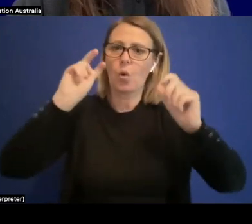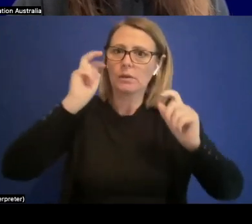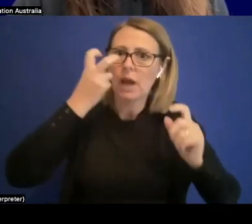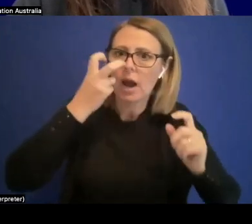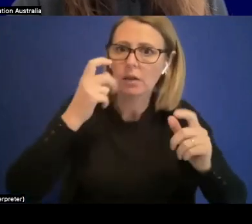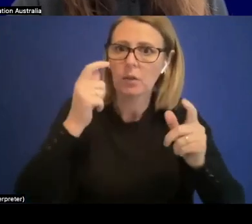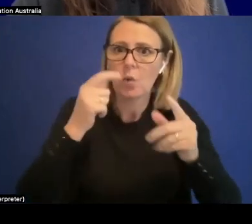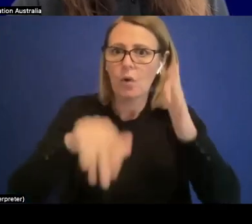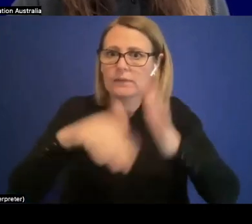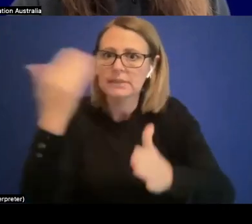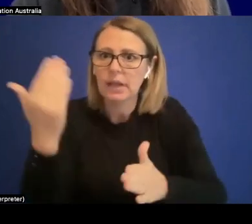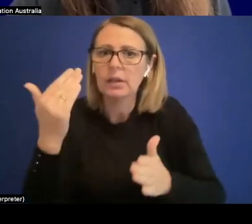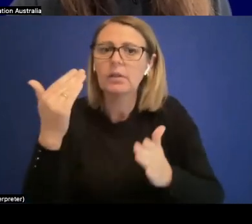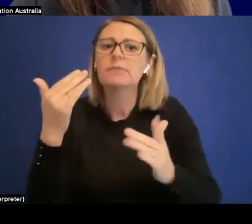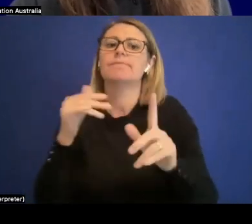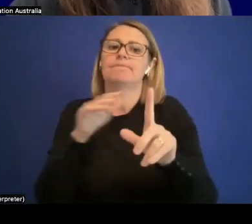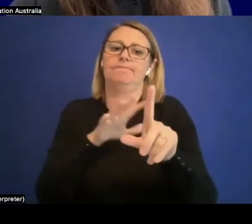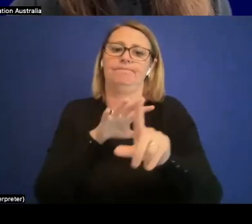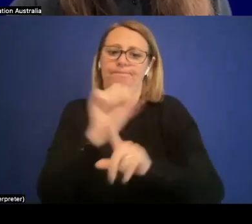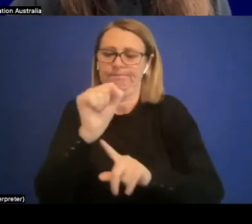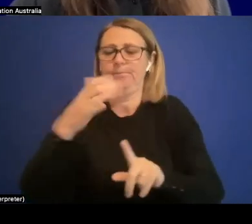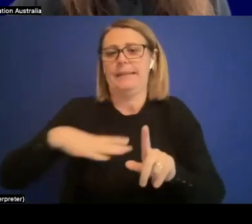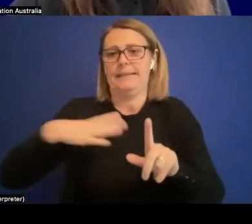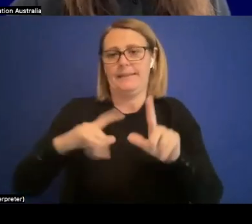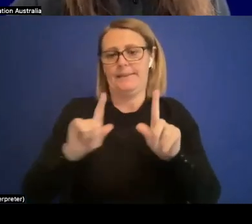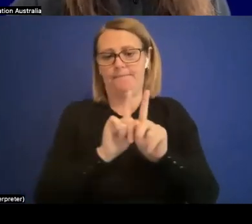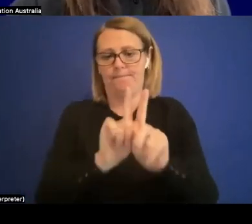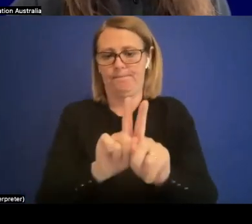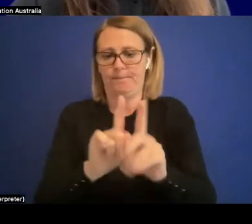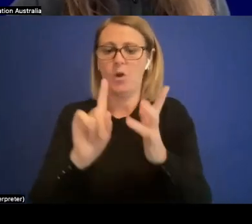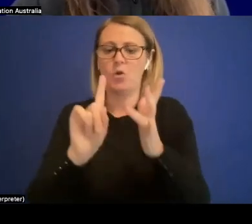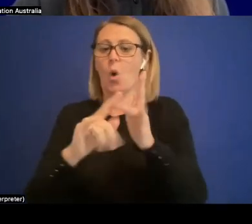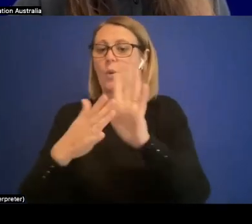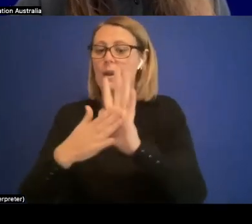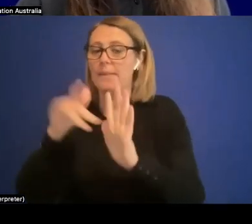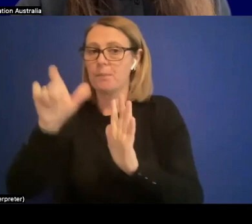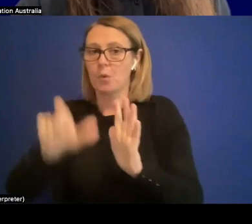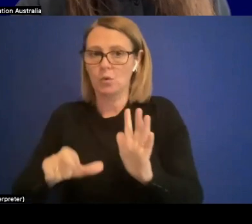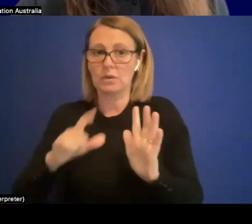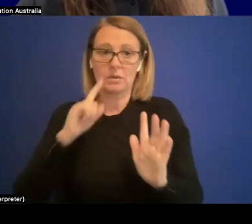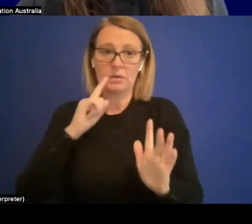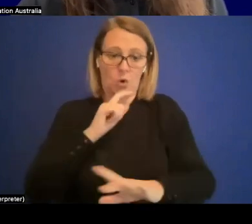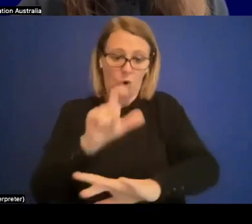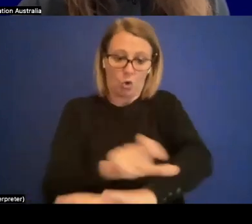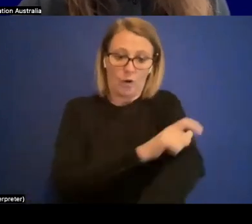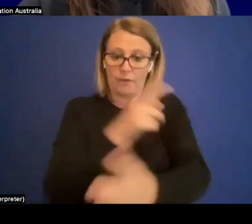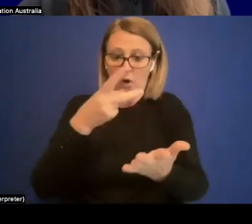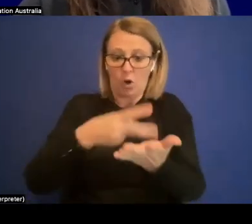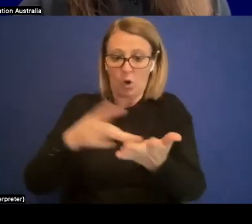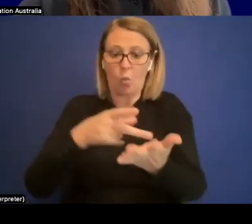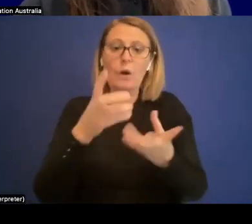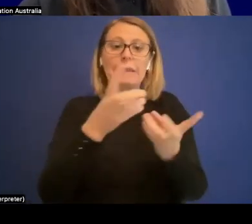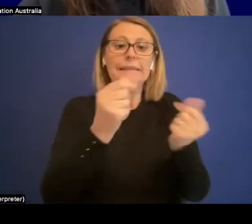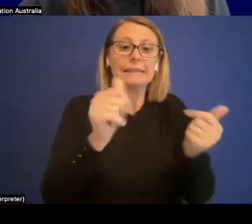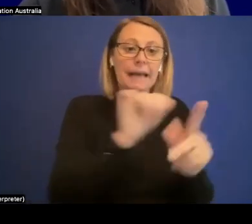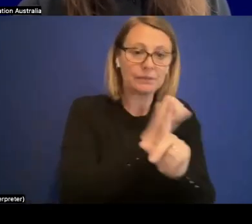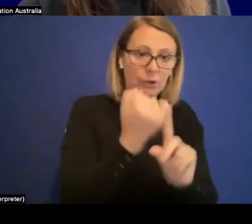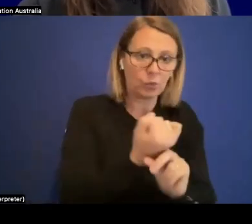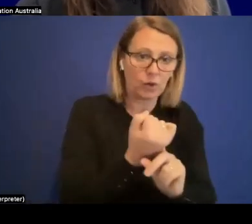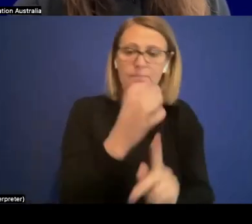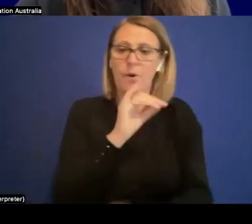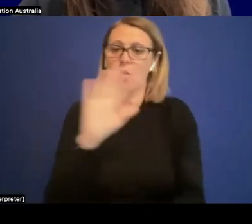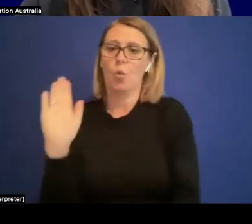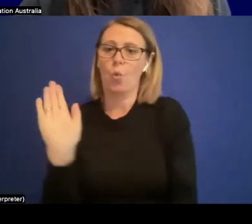to identify that this person was confident to walk in some situations but not all because of the